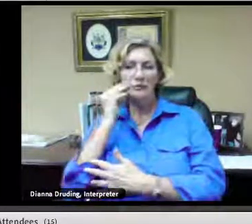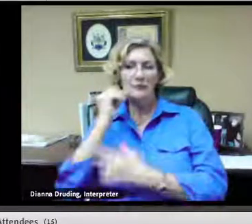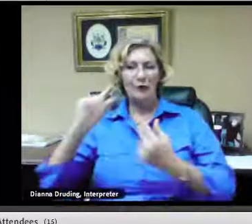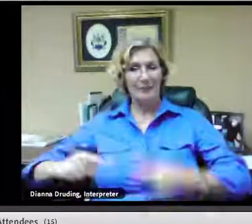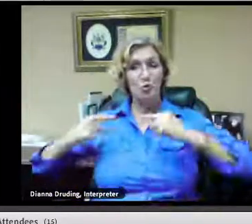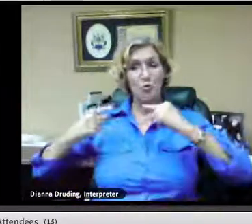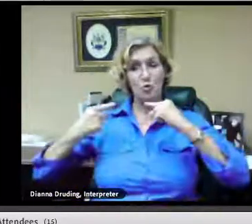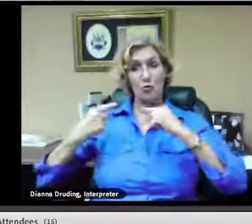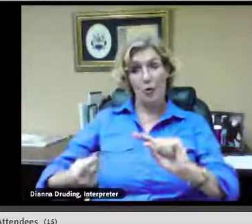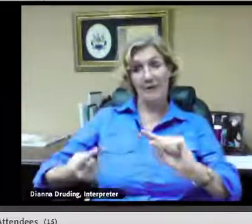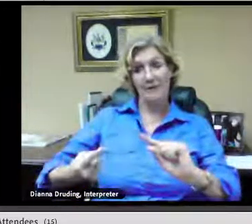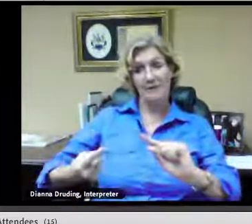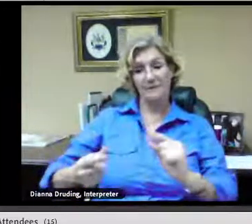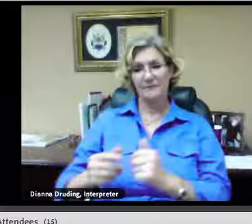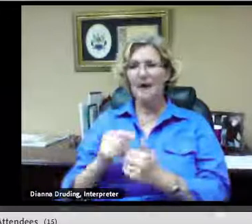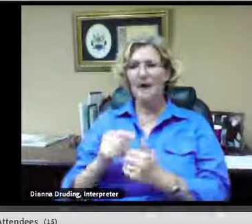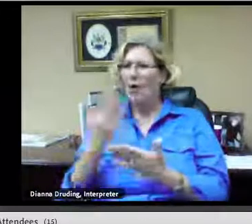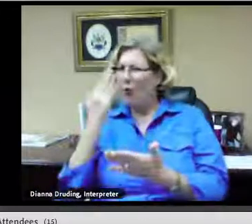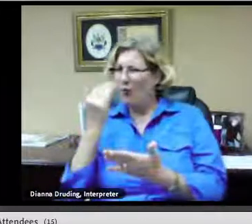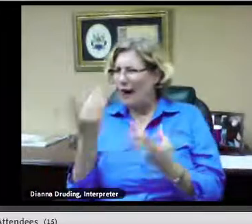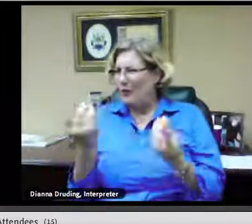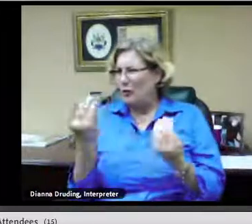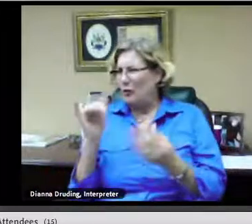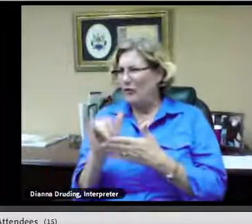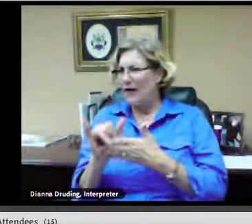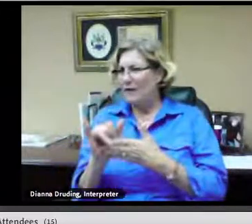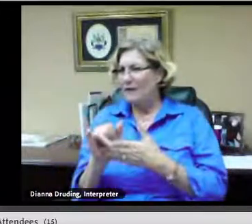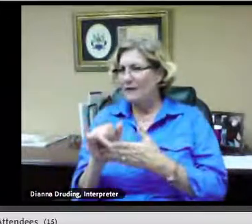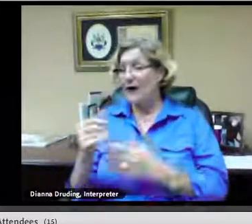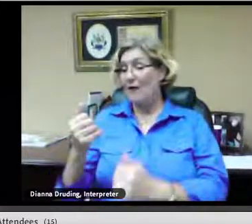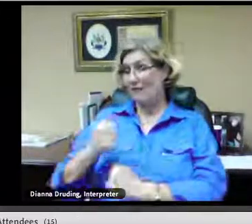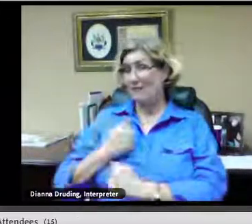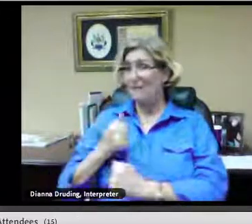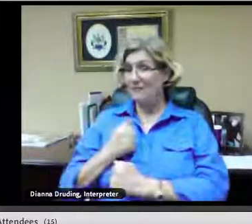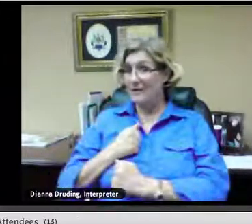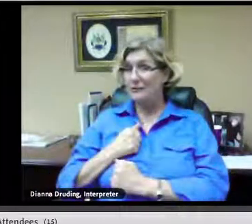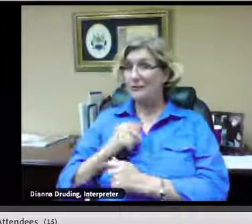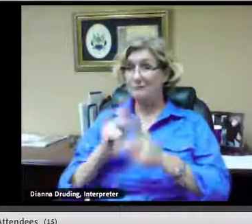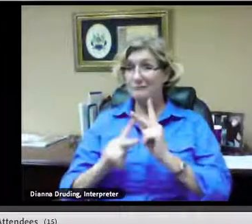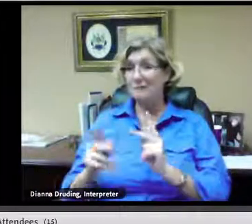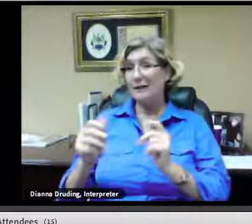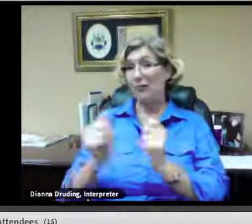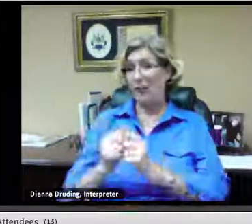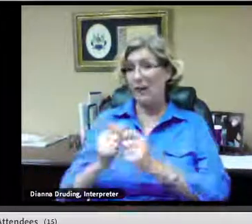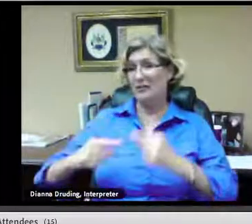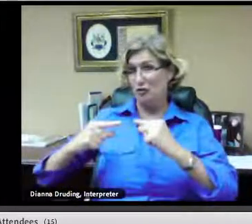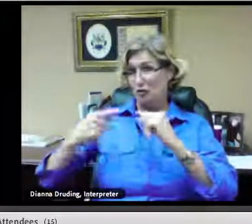Veterans and people who have experienced trauma definitely fall under the ADA definition of disability